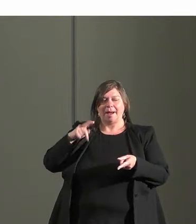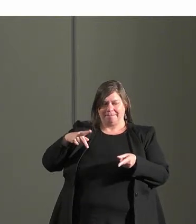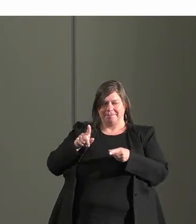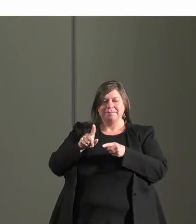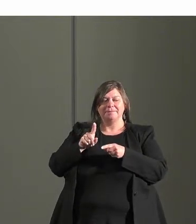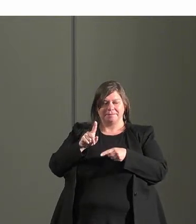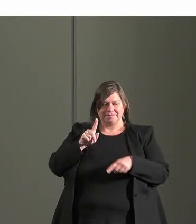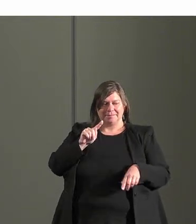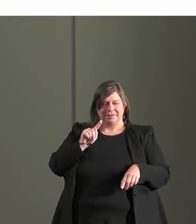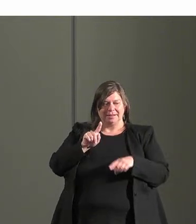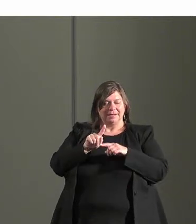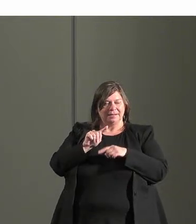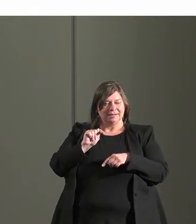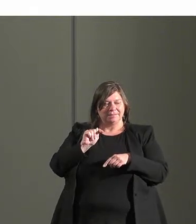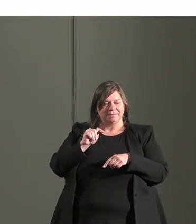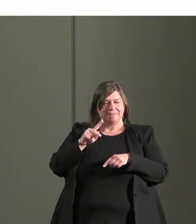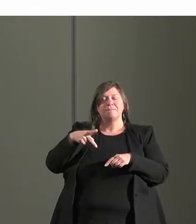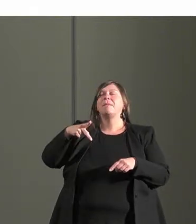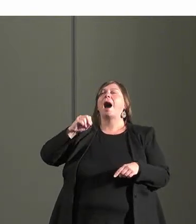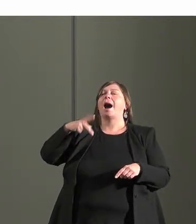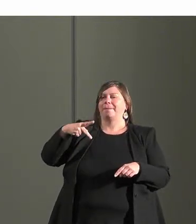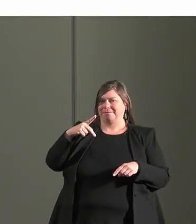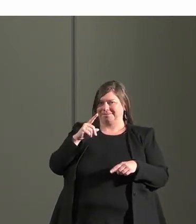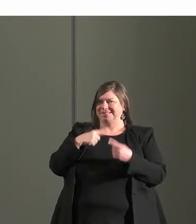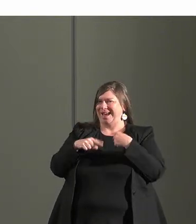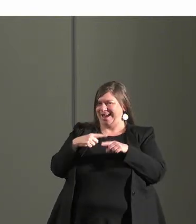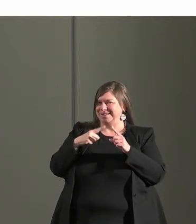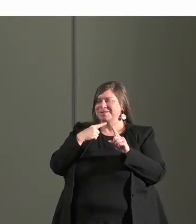AI power educational game to learn ASL. We saw a need